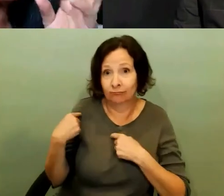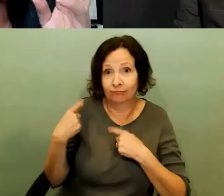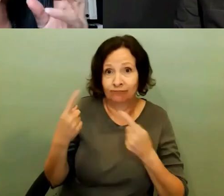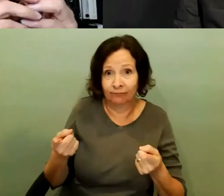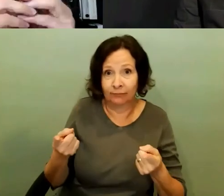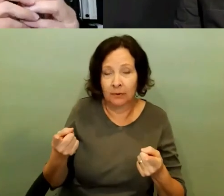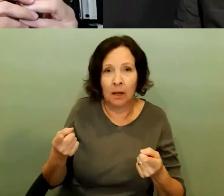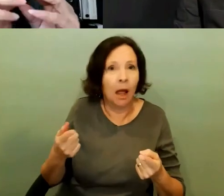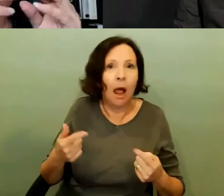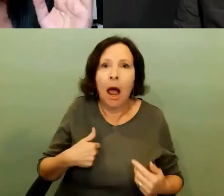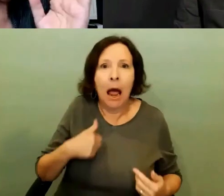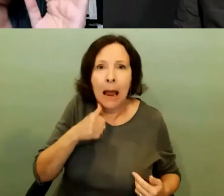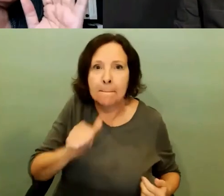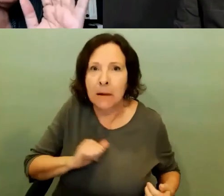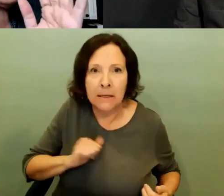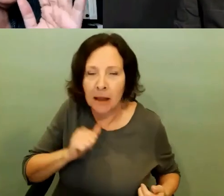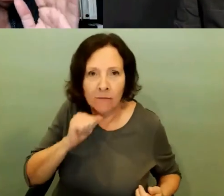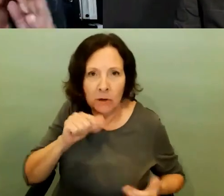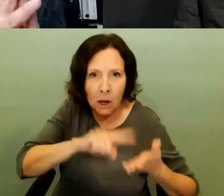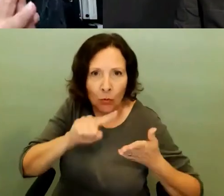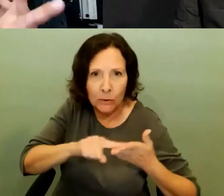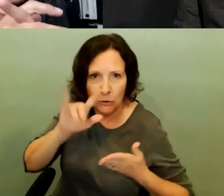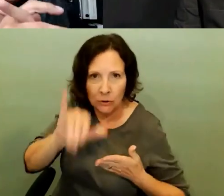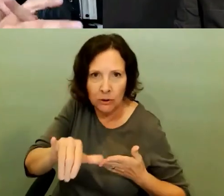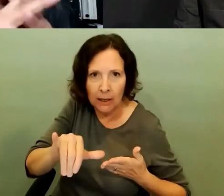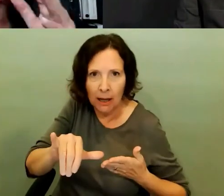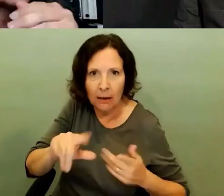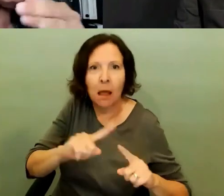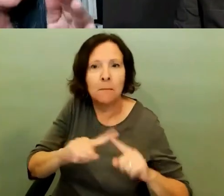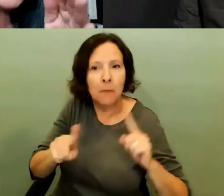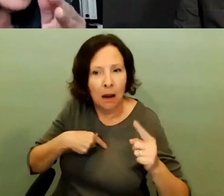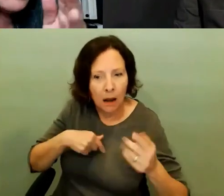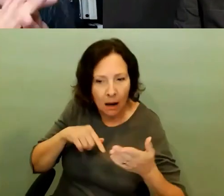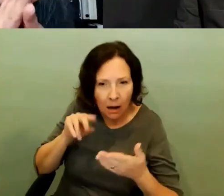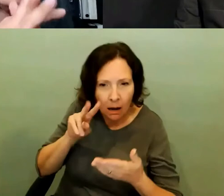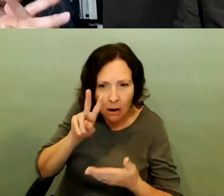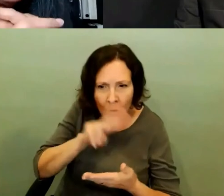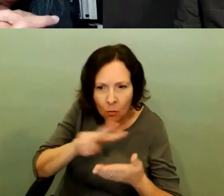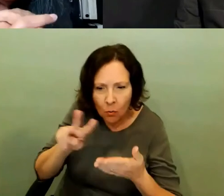this and there were things that cannot be explained in the climate setting